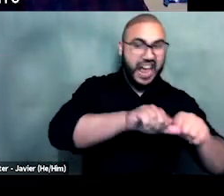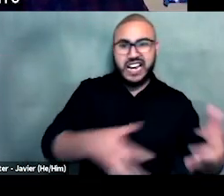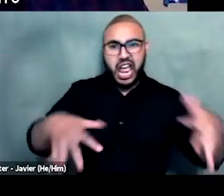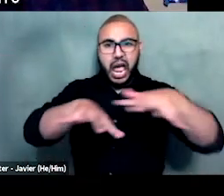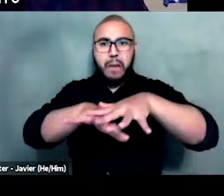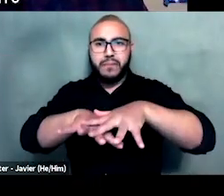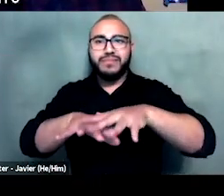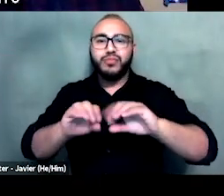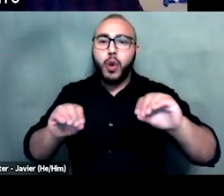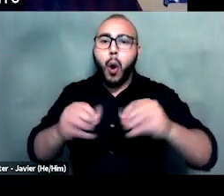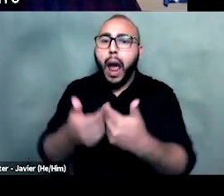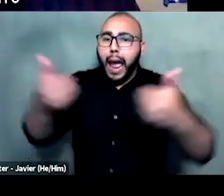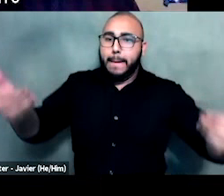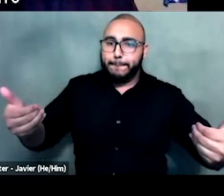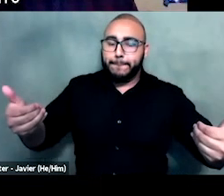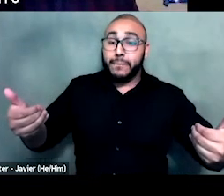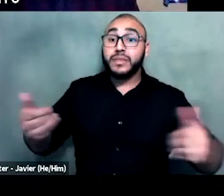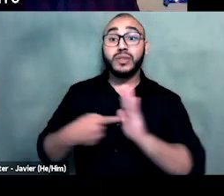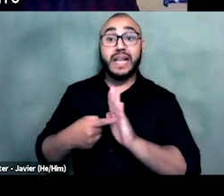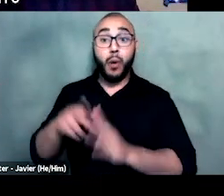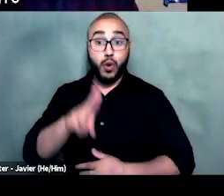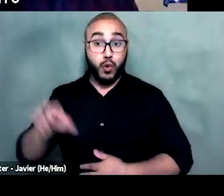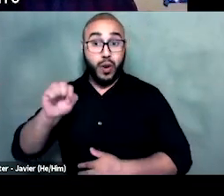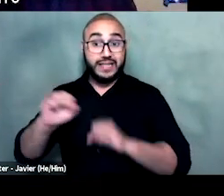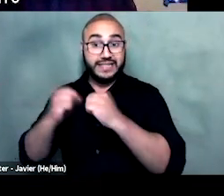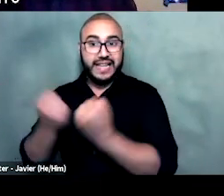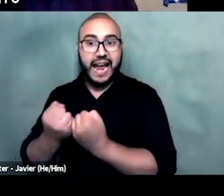separation of the two. Like in our society, we tend to separate science and religion.